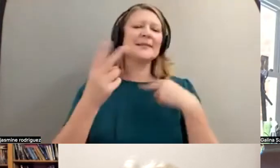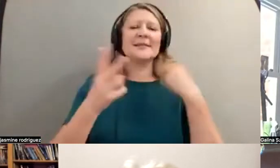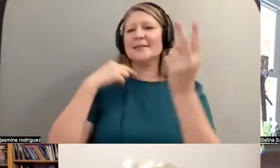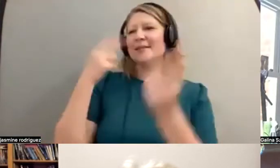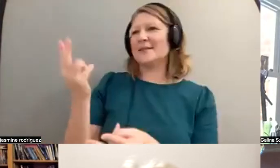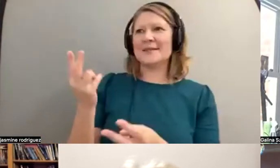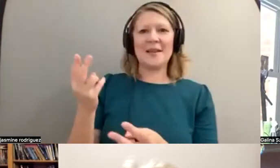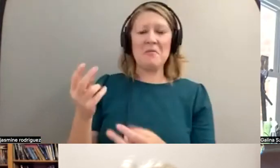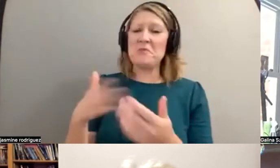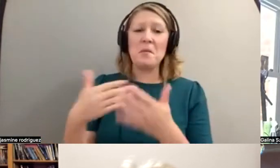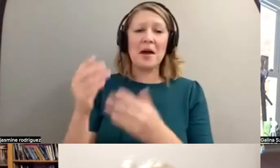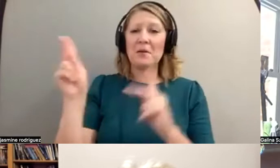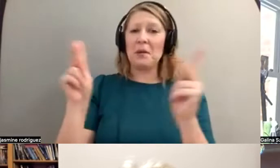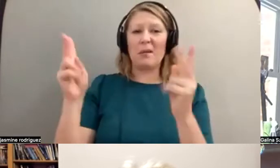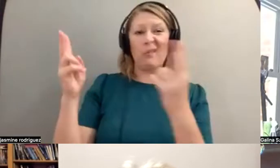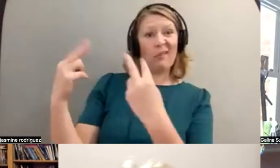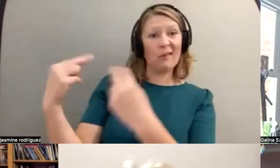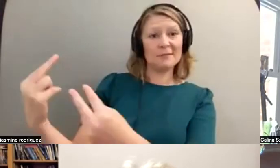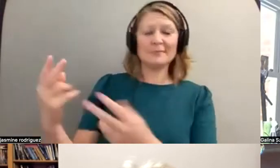intimidated, and I stopped but I didn't feel good about it.